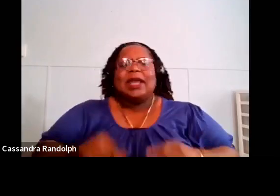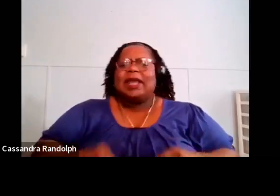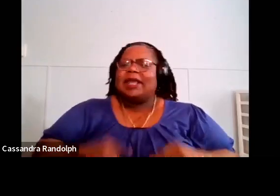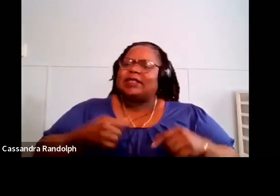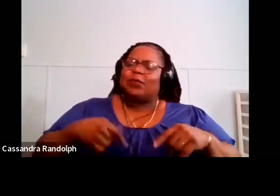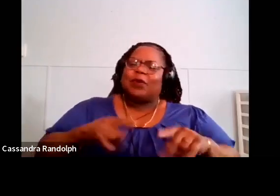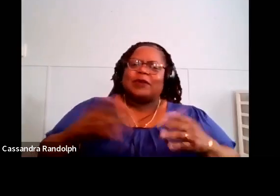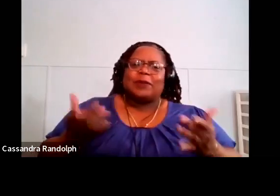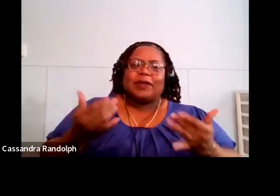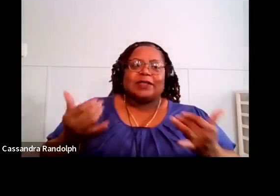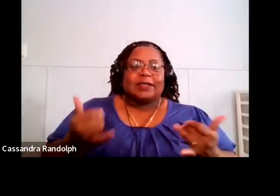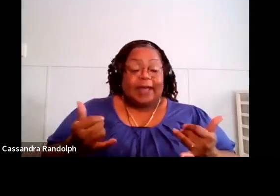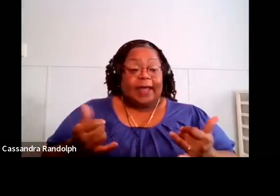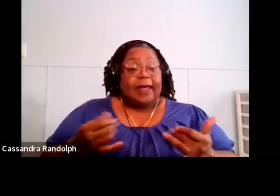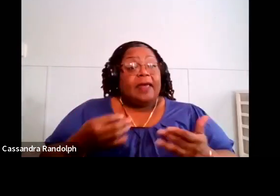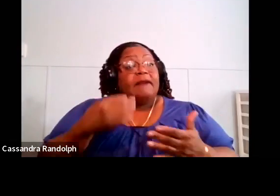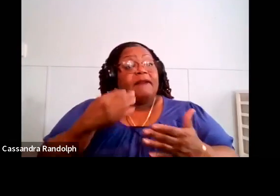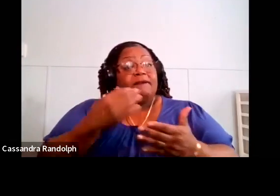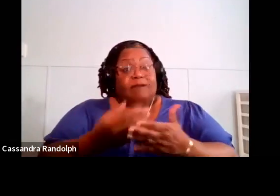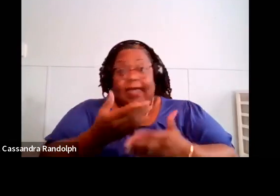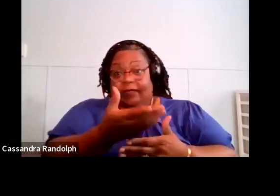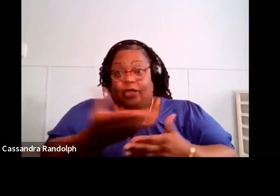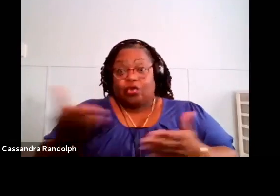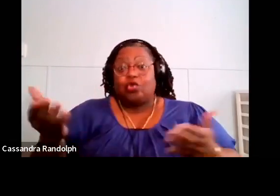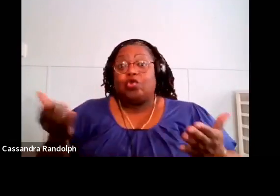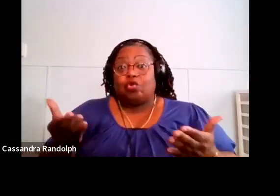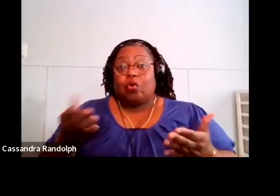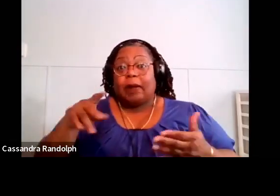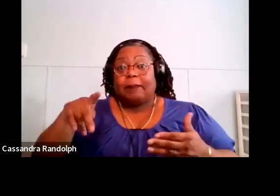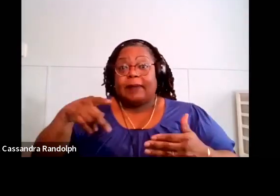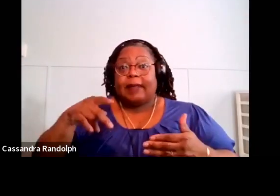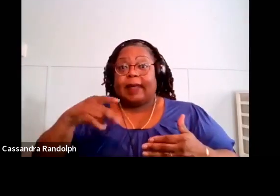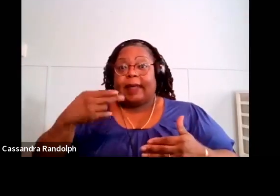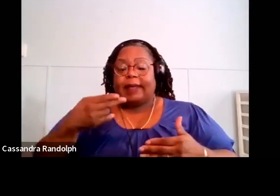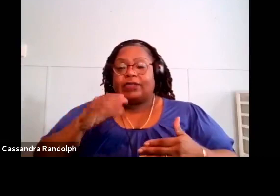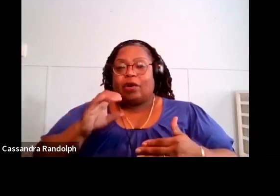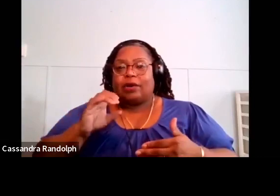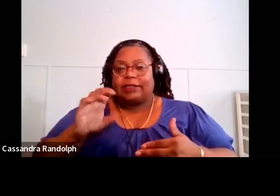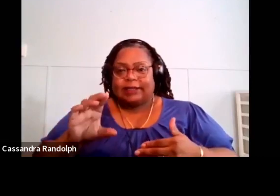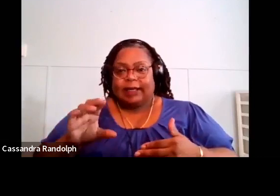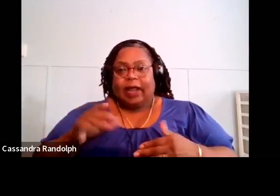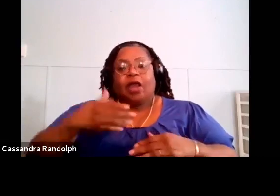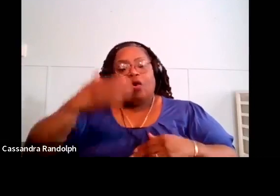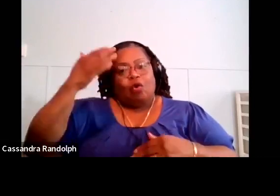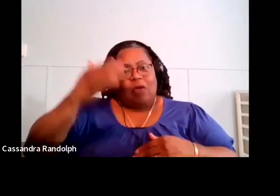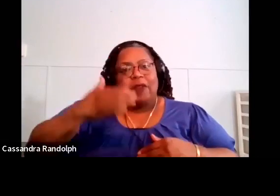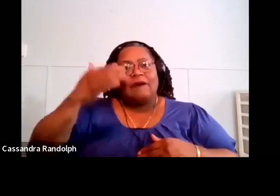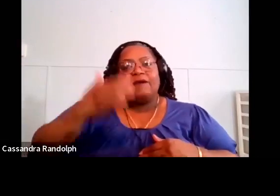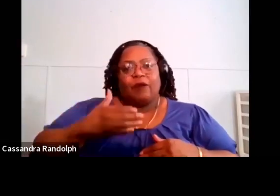I shared it a few times so hopefully some of my neighbors in the 191st district are tuned in. It's a privilege to